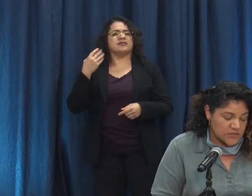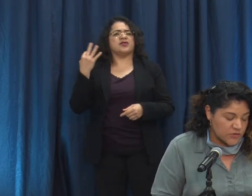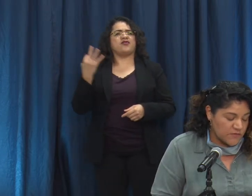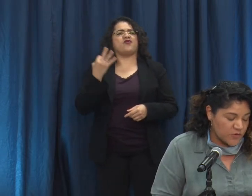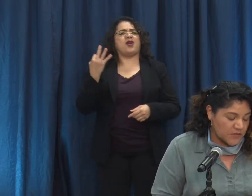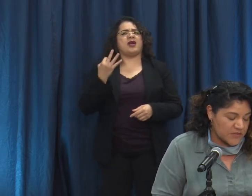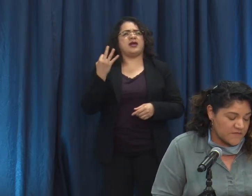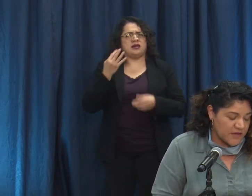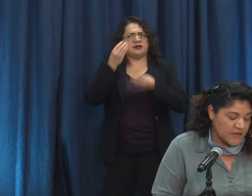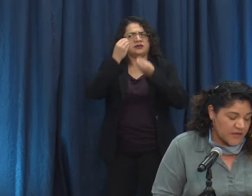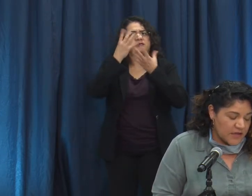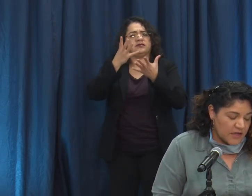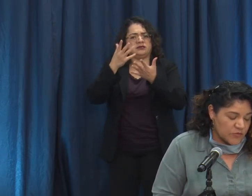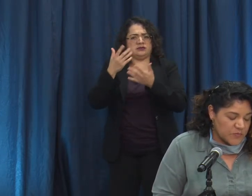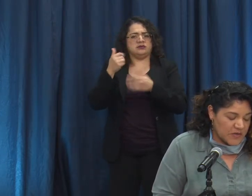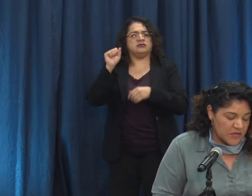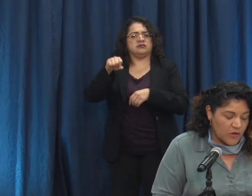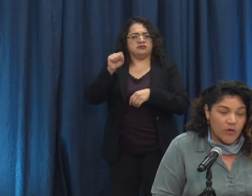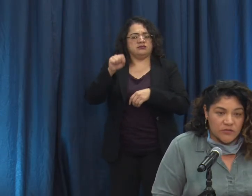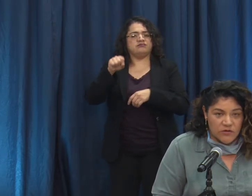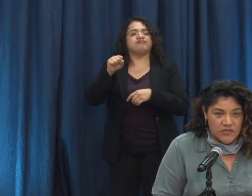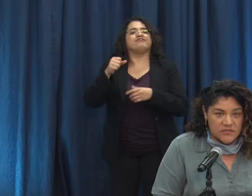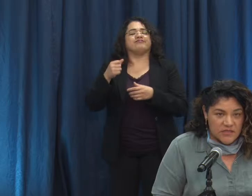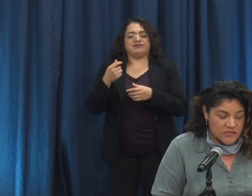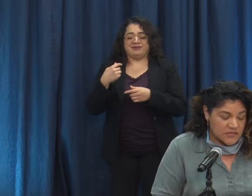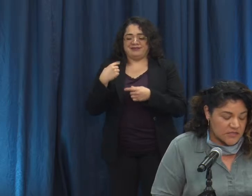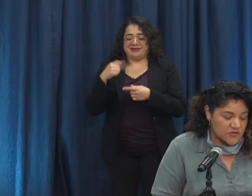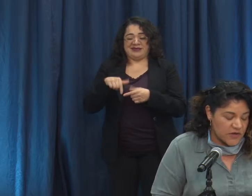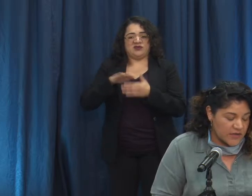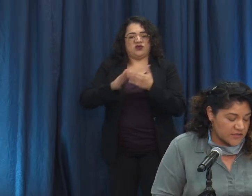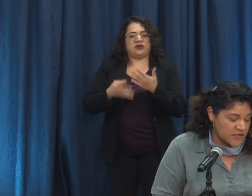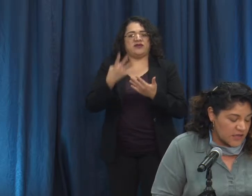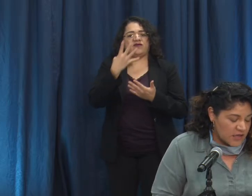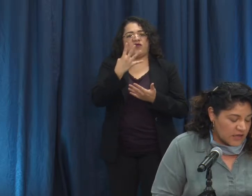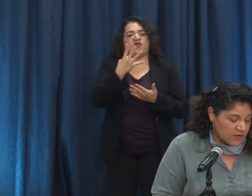session informative ax hemos perdido a cuatro residentes addition Ollie's que